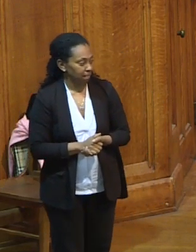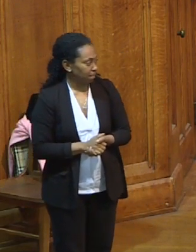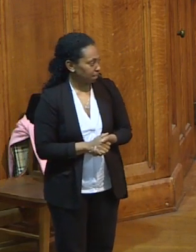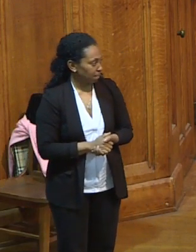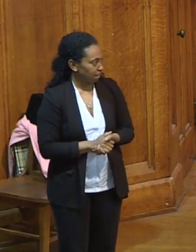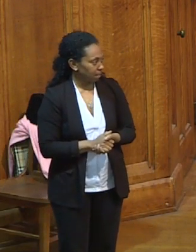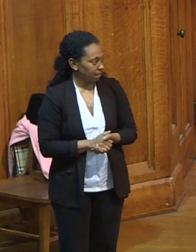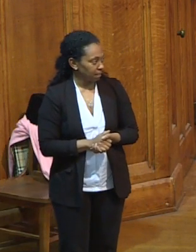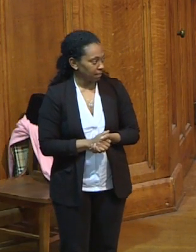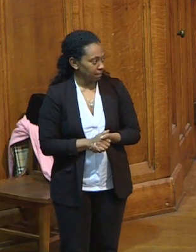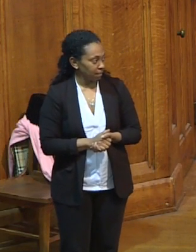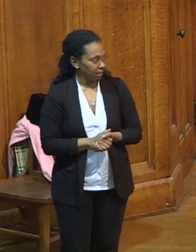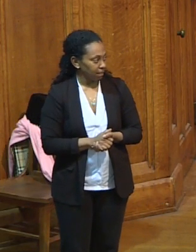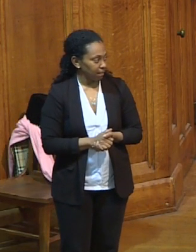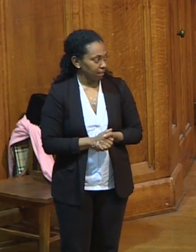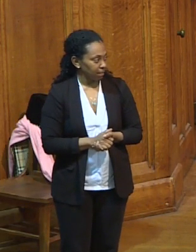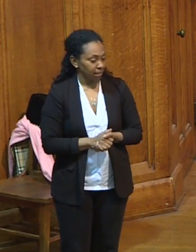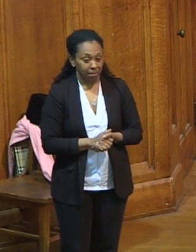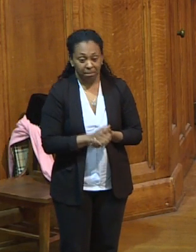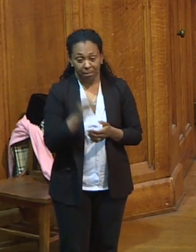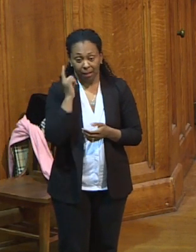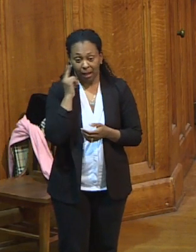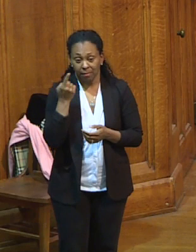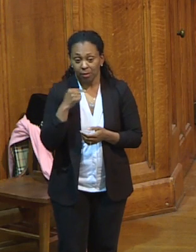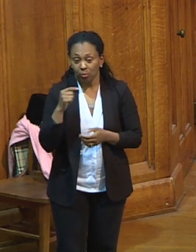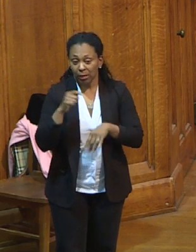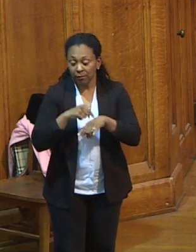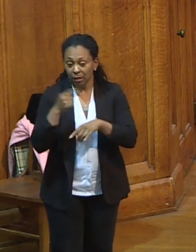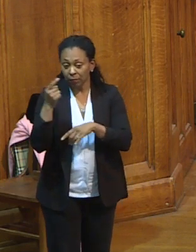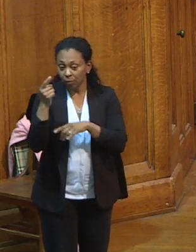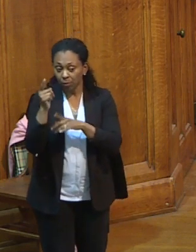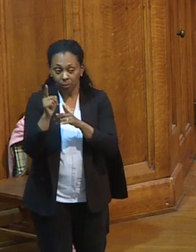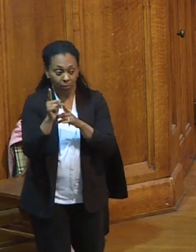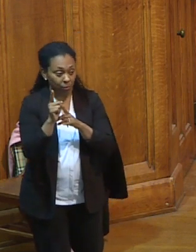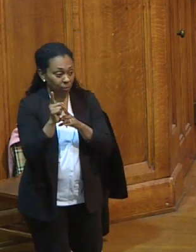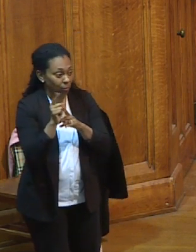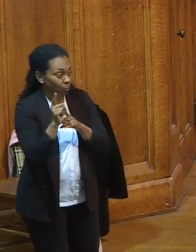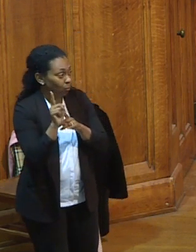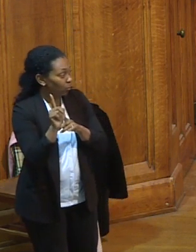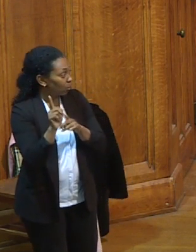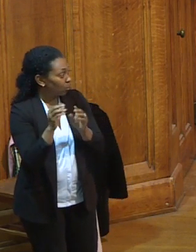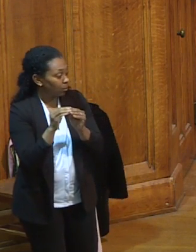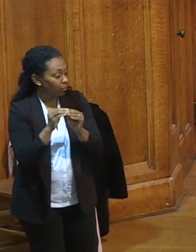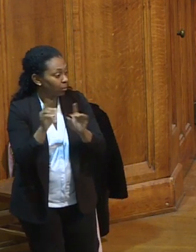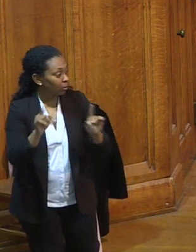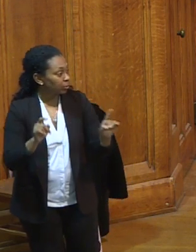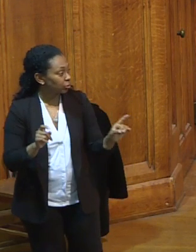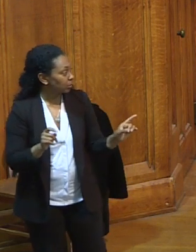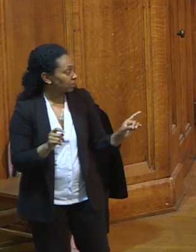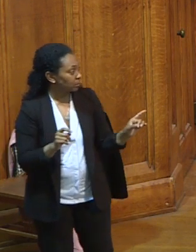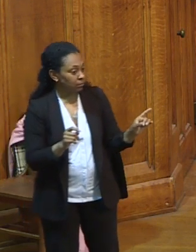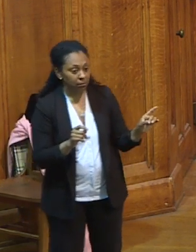[Woman] I think we have time for one more question. [Audience Member] Mr. Shea, in your striking book